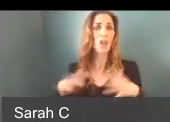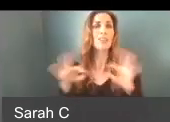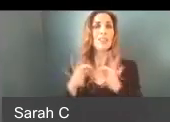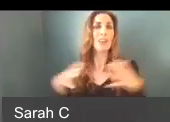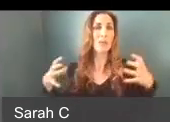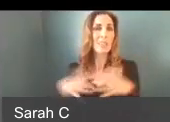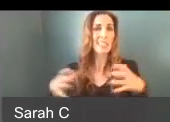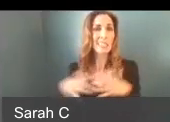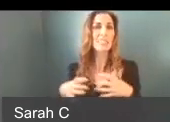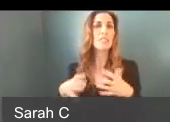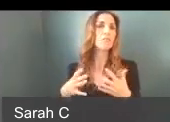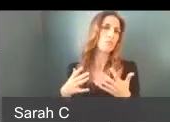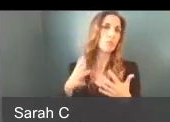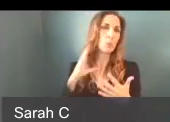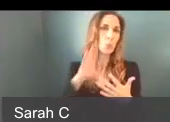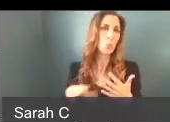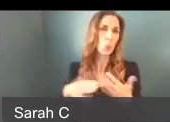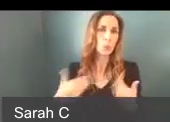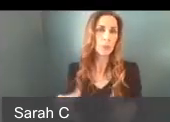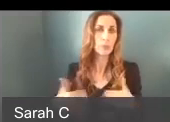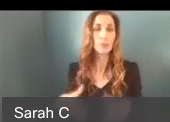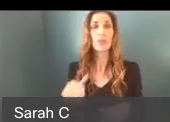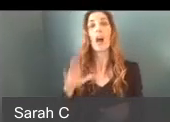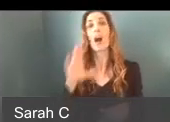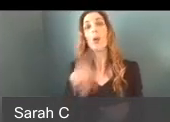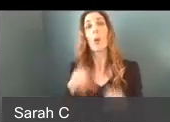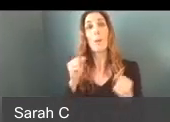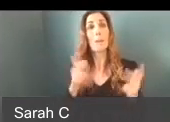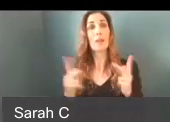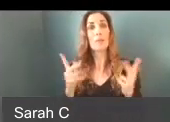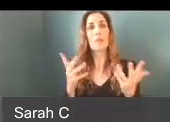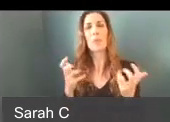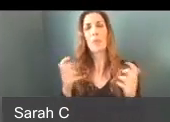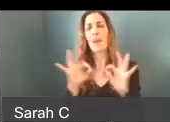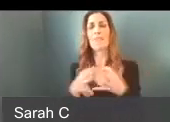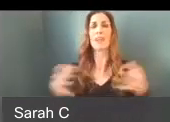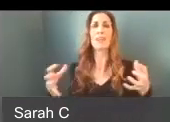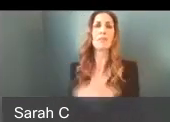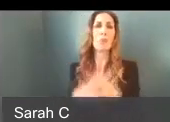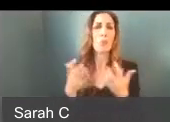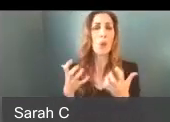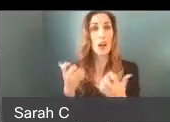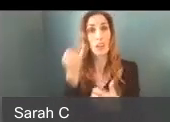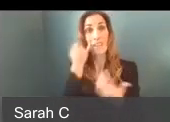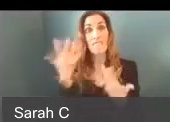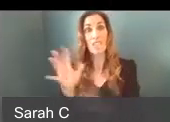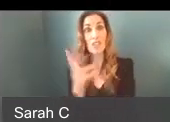Of course everyone is so anxious to do that and if you've been vaccinated, that's great, but if if you